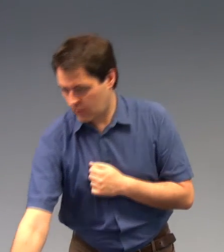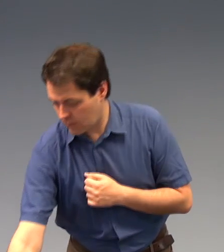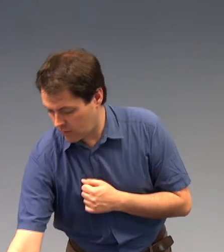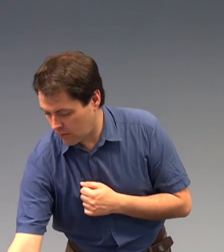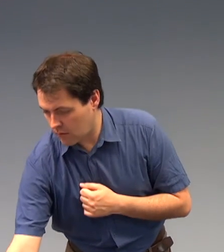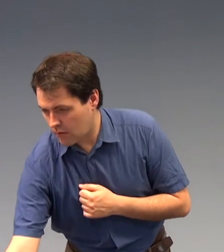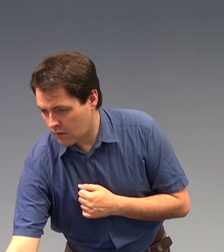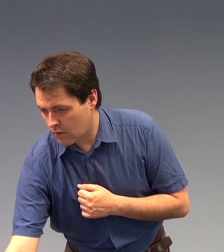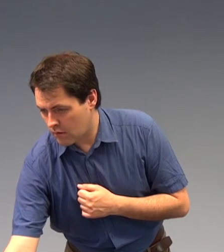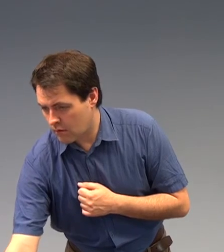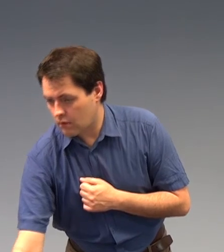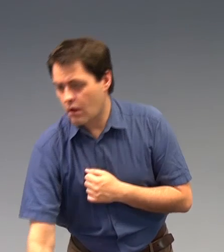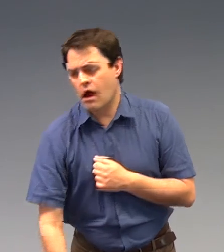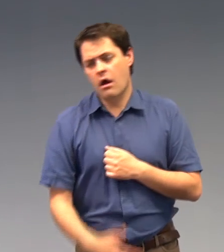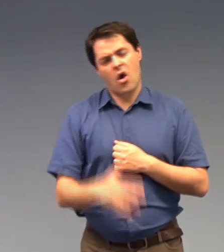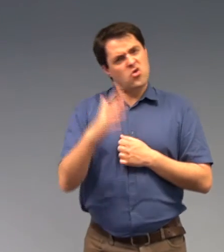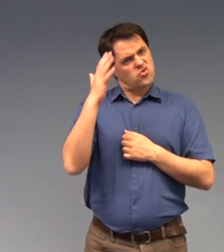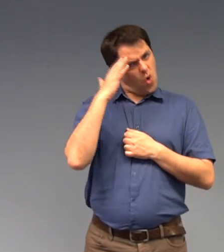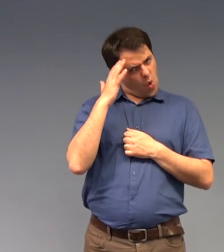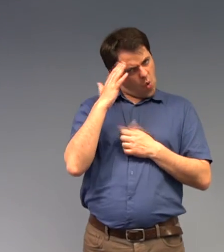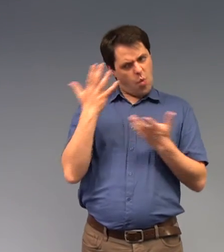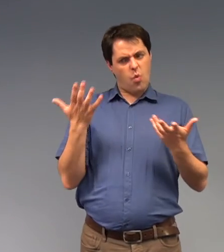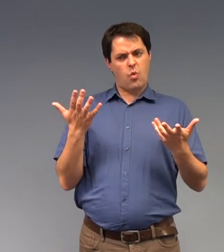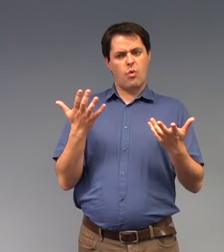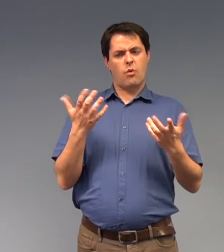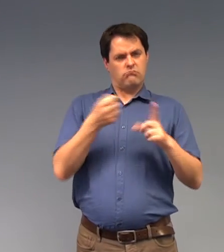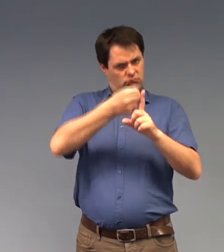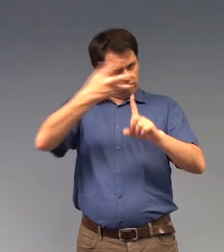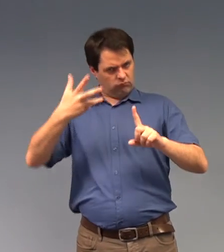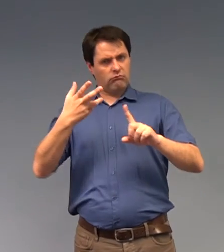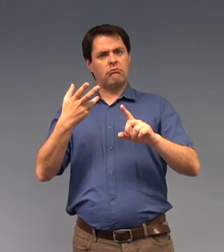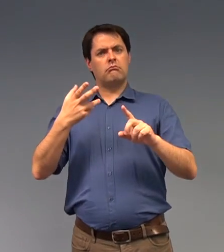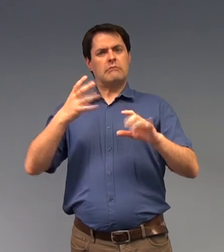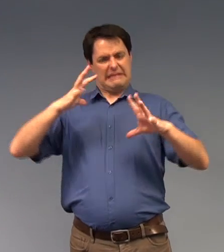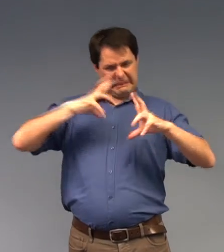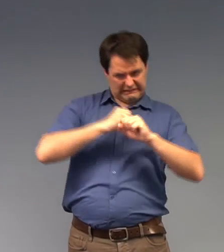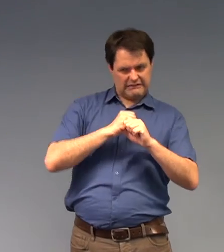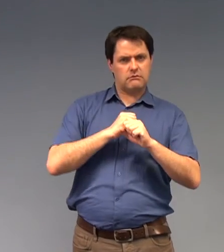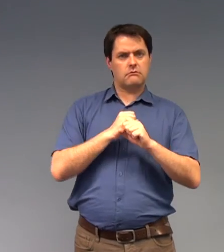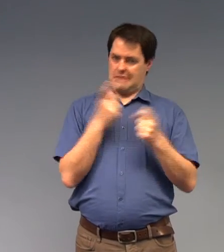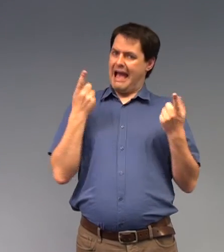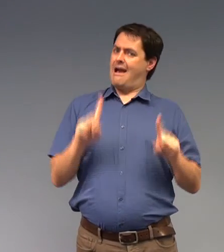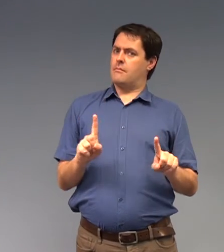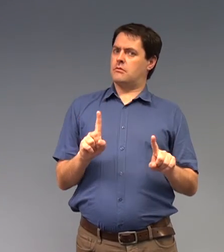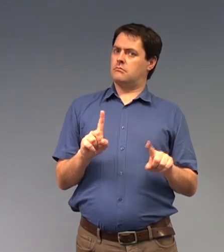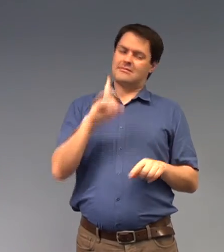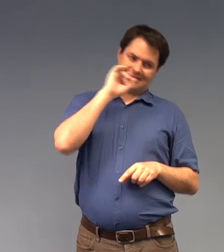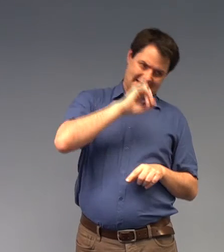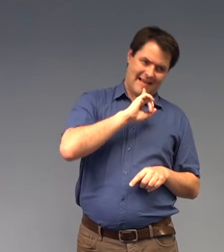which L2 users weren't quite able to ensure they achieve.